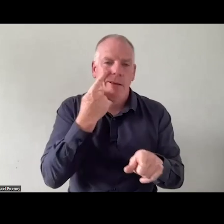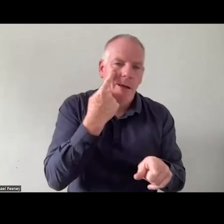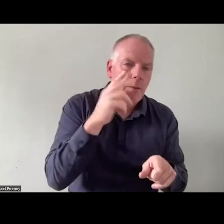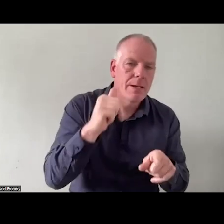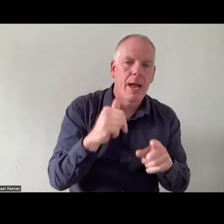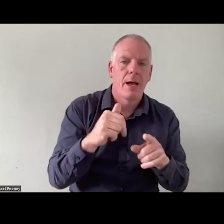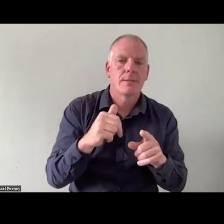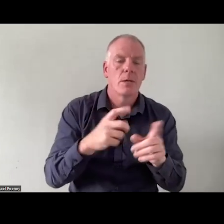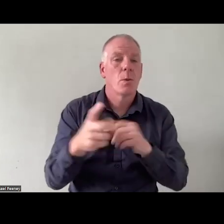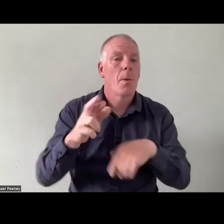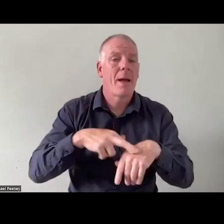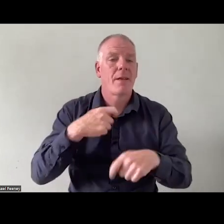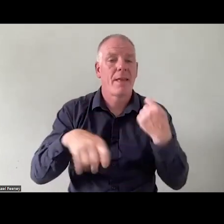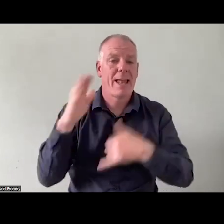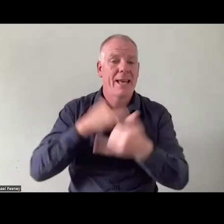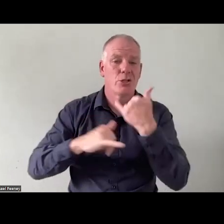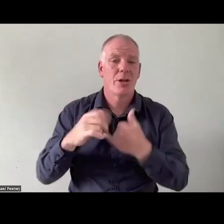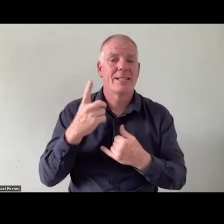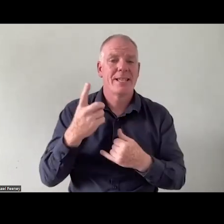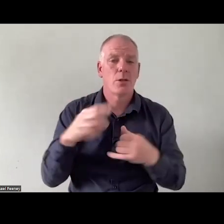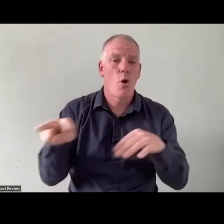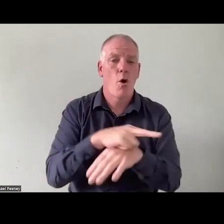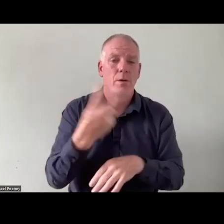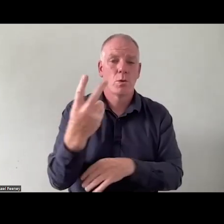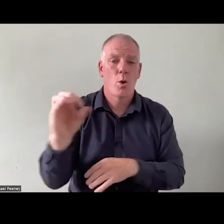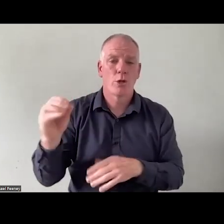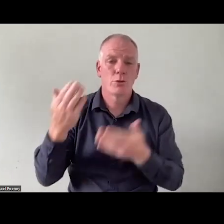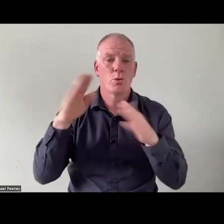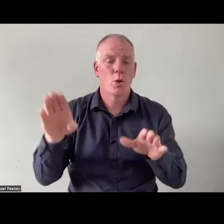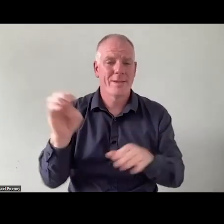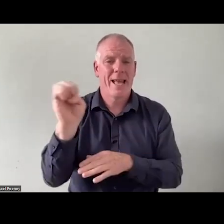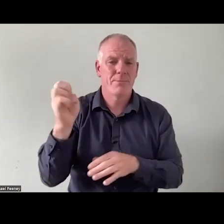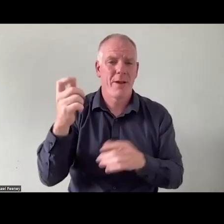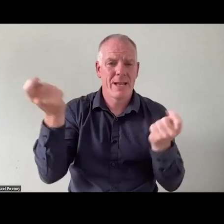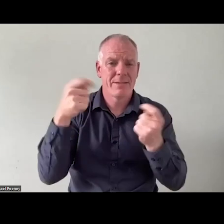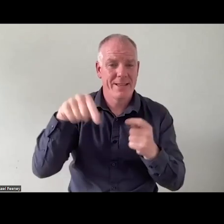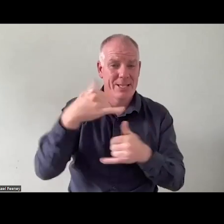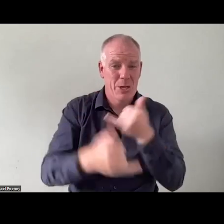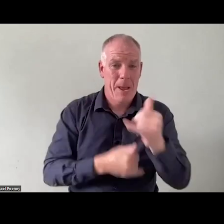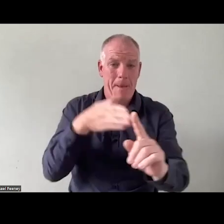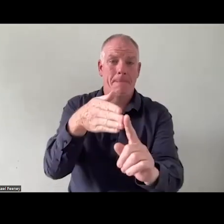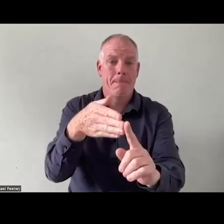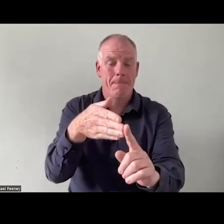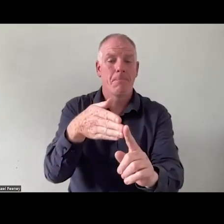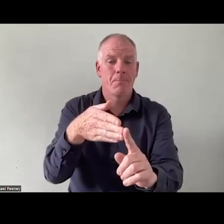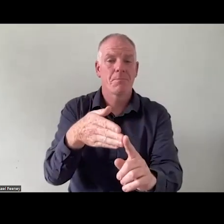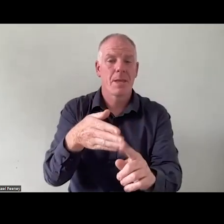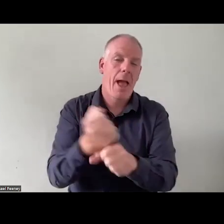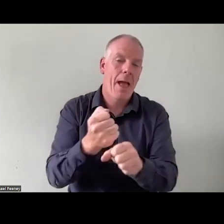Last year, we managed to do over 200 shows at Edinburgh Festival. This year, we're going to try to do something like 600.